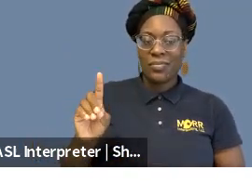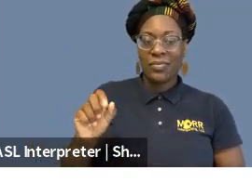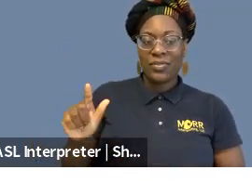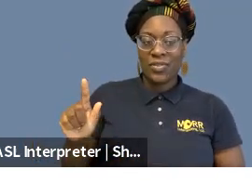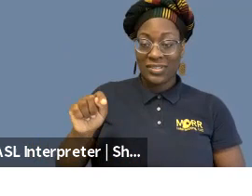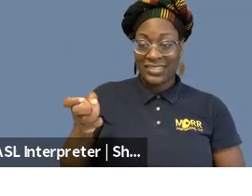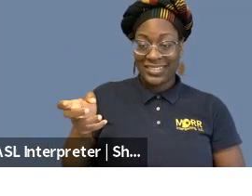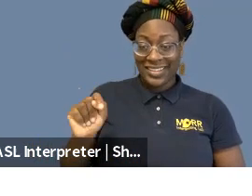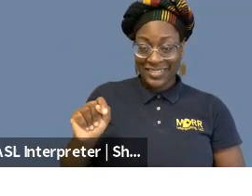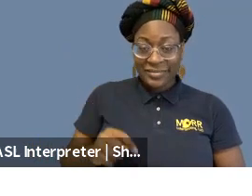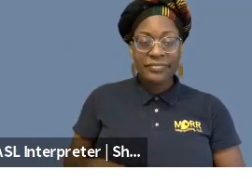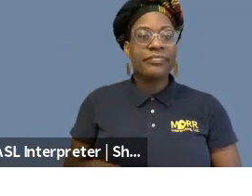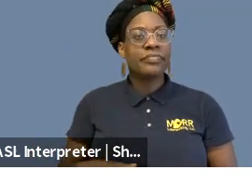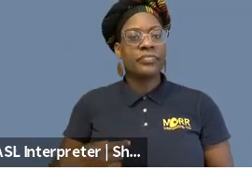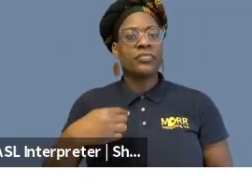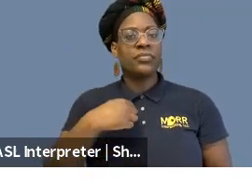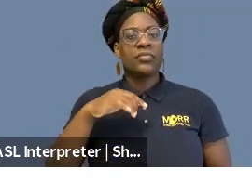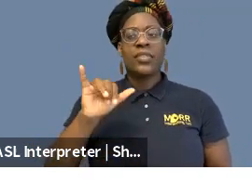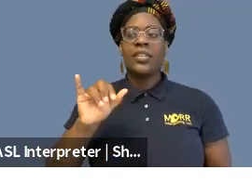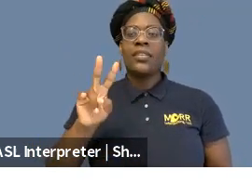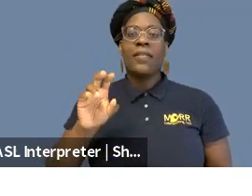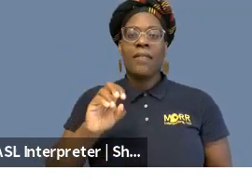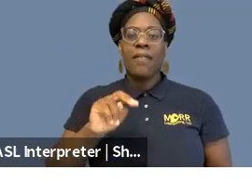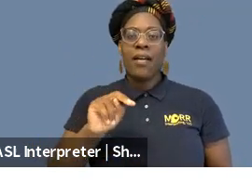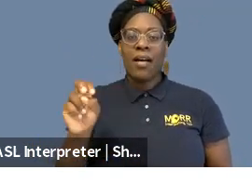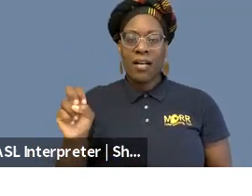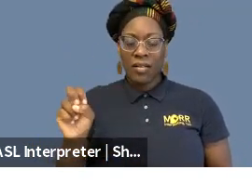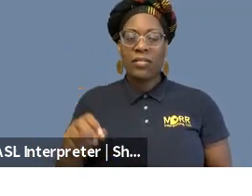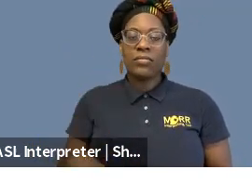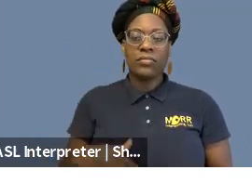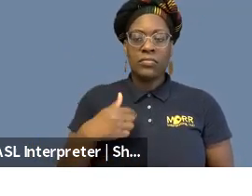the conference or technology or anything, please feel free to message me in the chat.